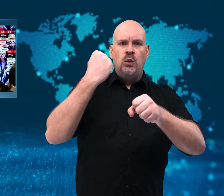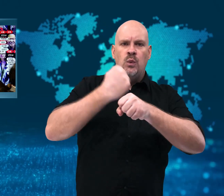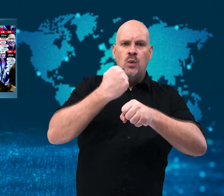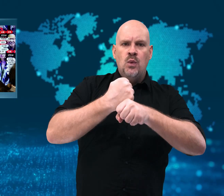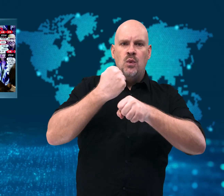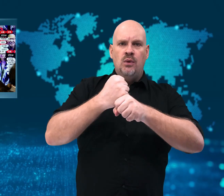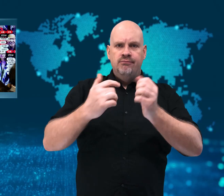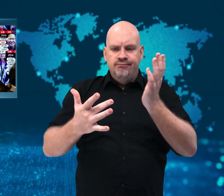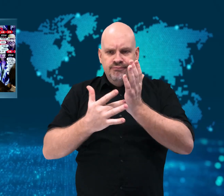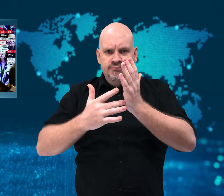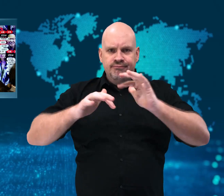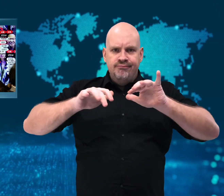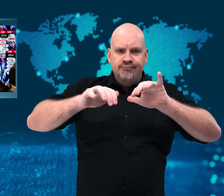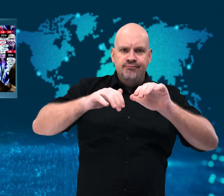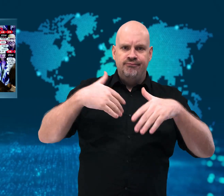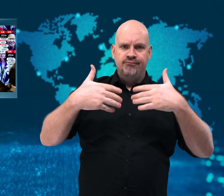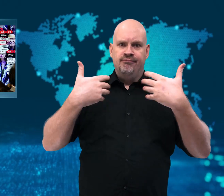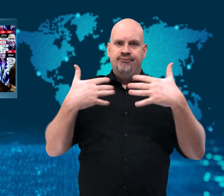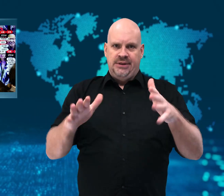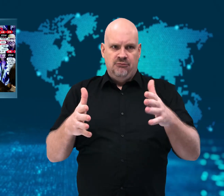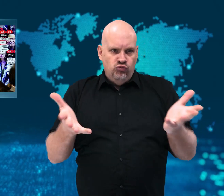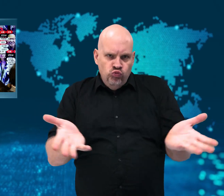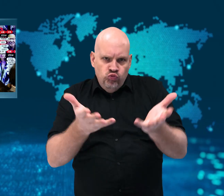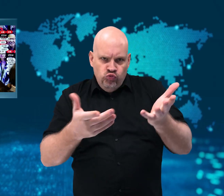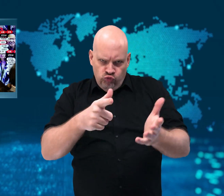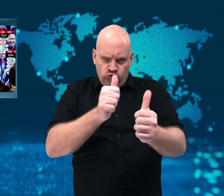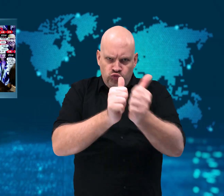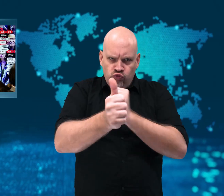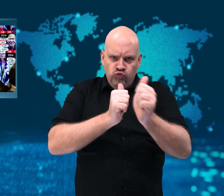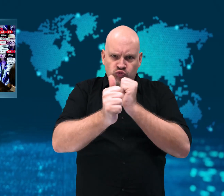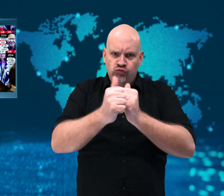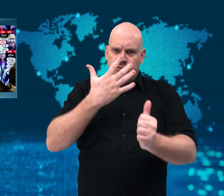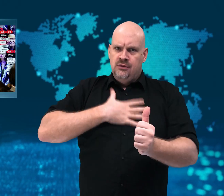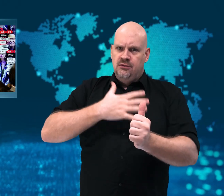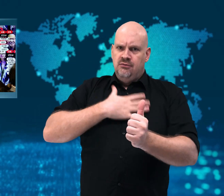to build the new system.